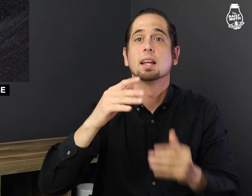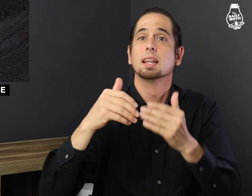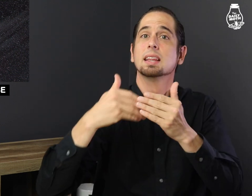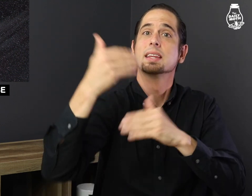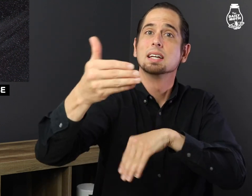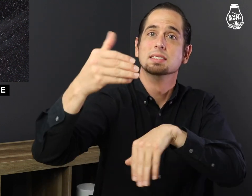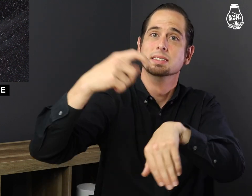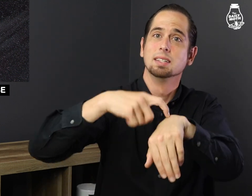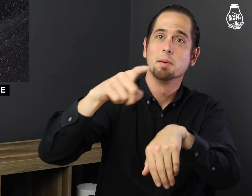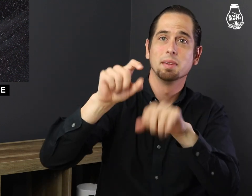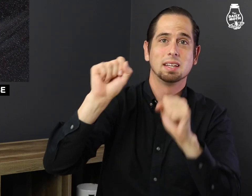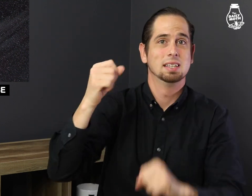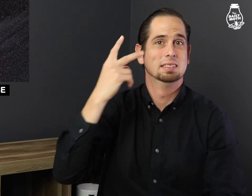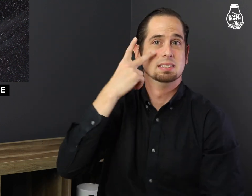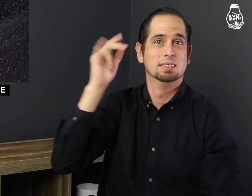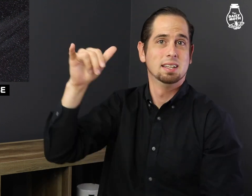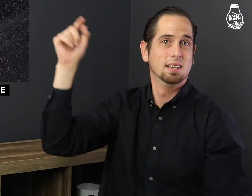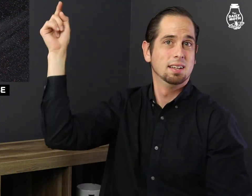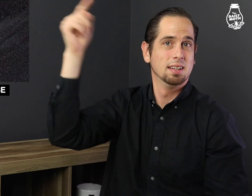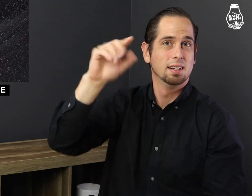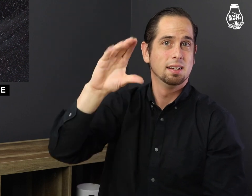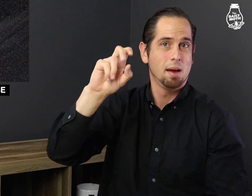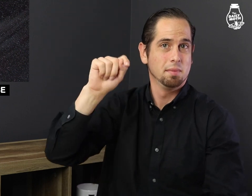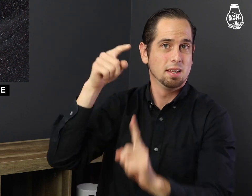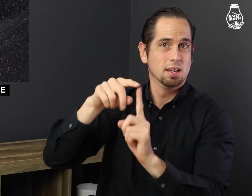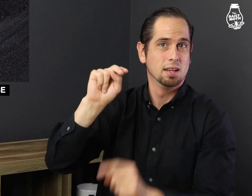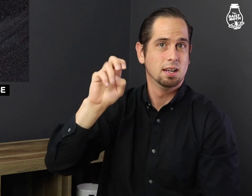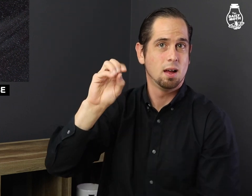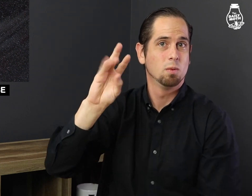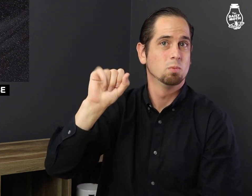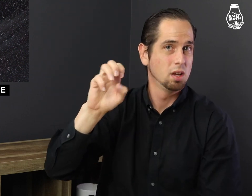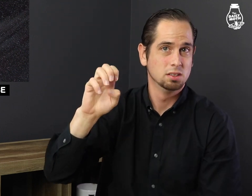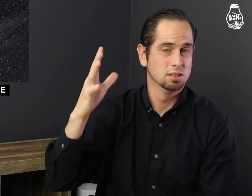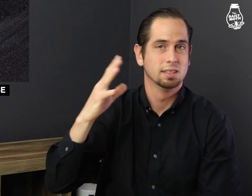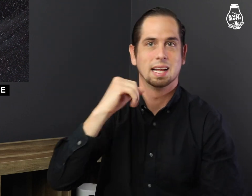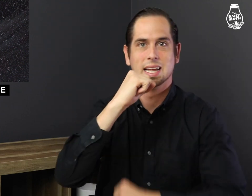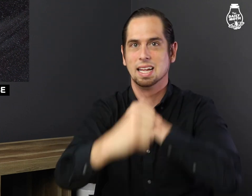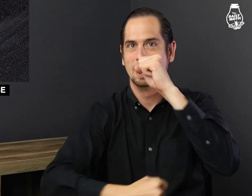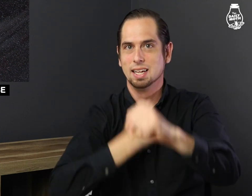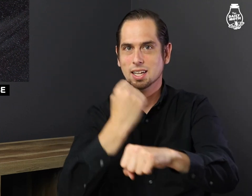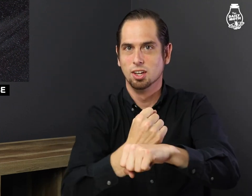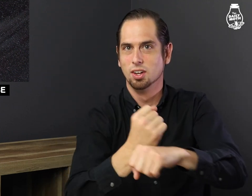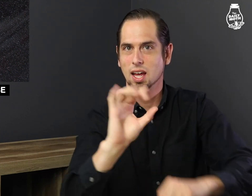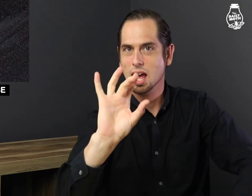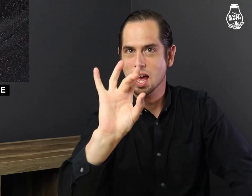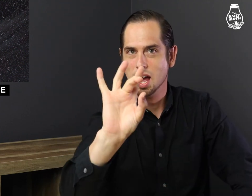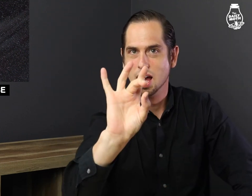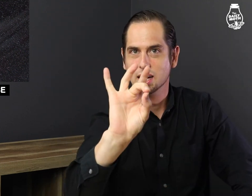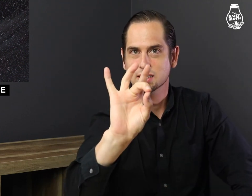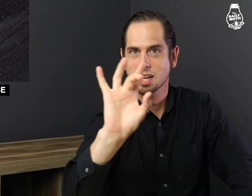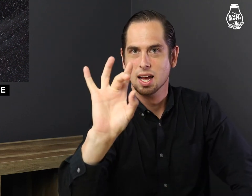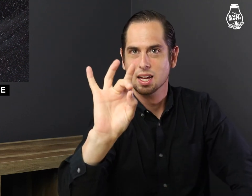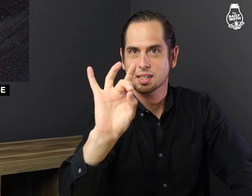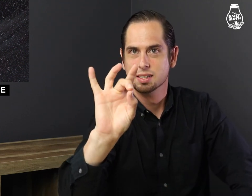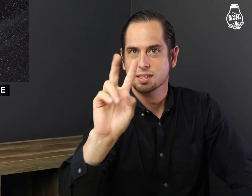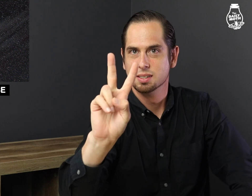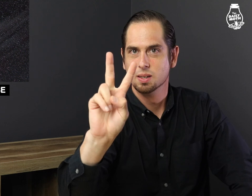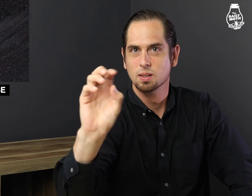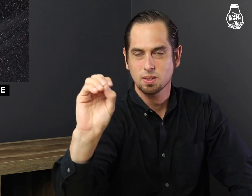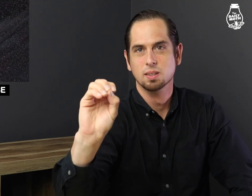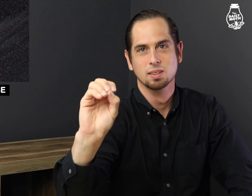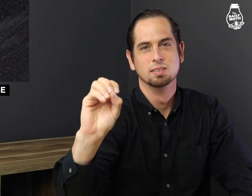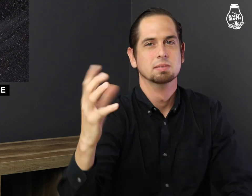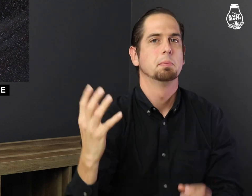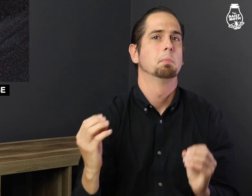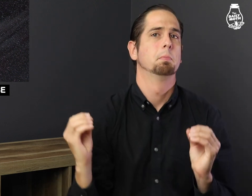The next time you can see this comet is in the year 8820.